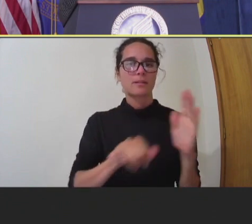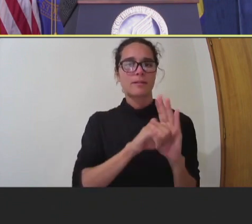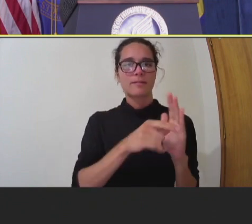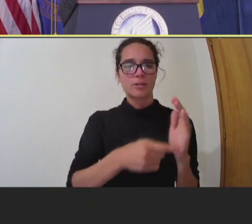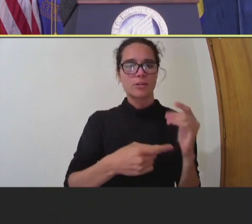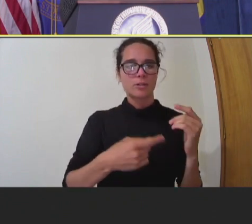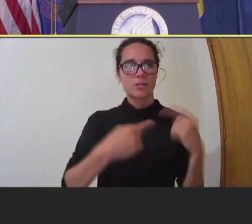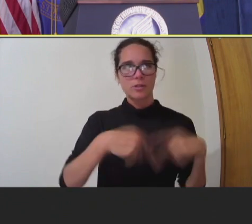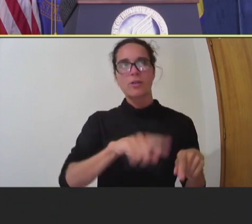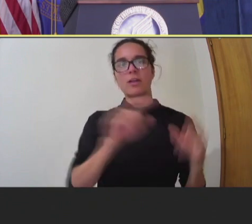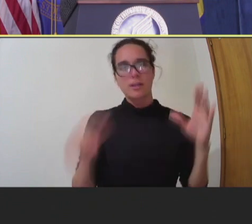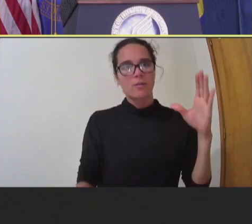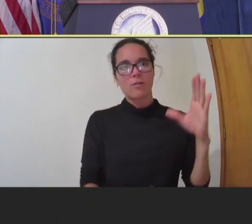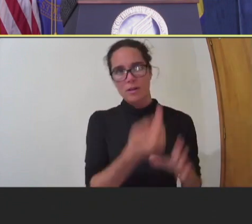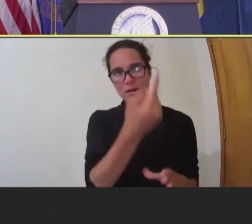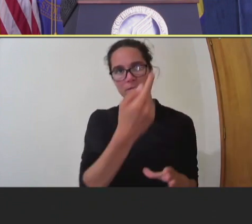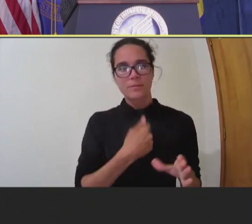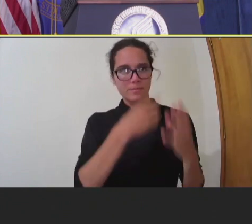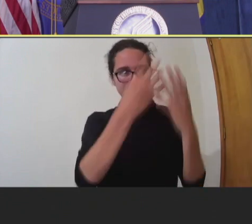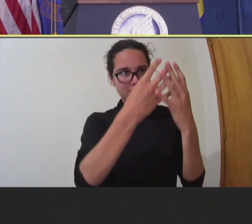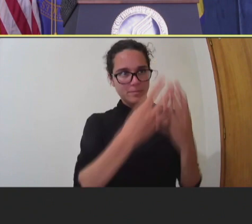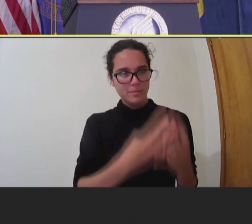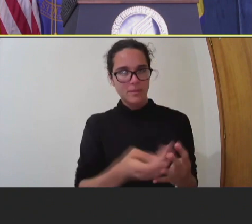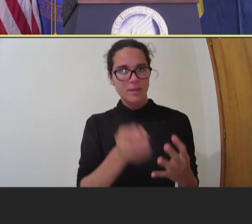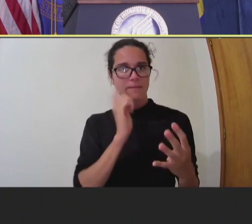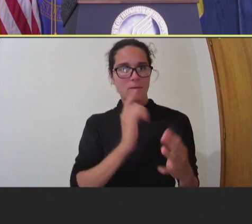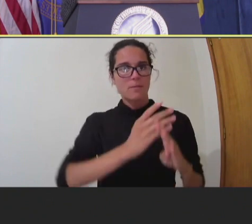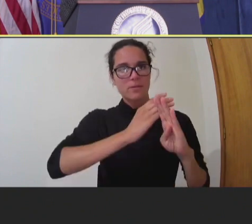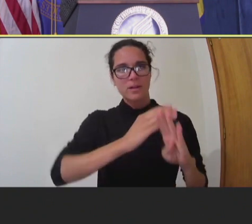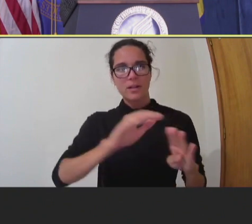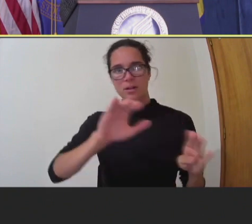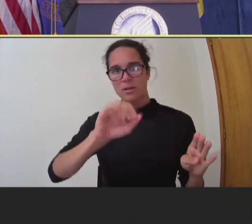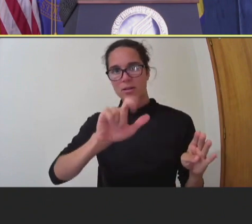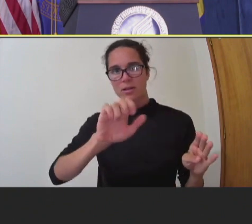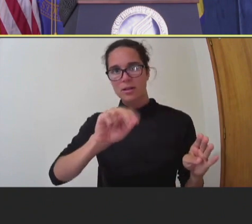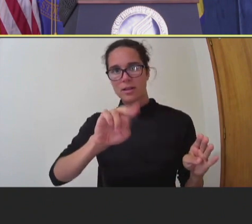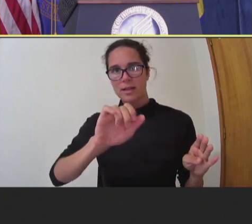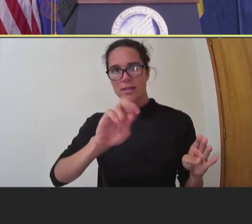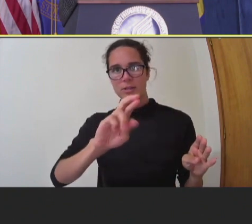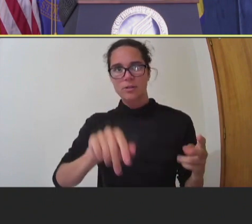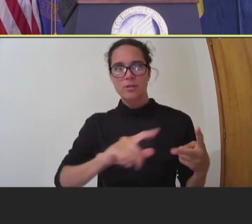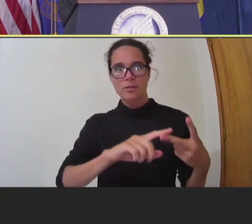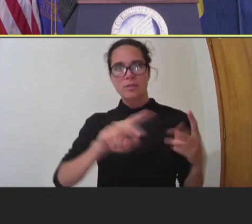and such for preventing colon cancer. Ductal carcinoma in situ is a precancerous lesion